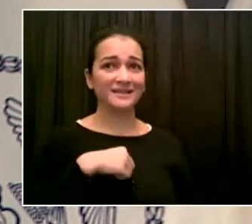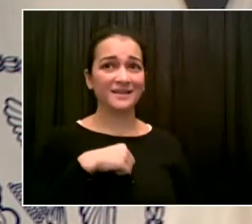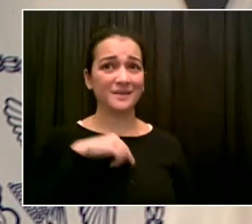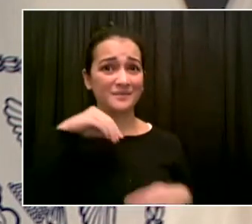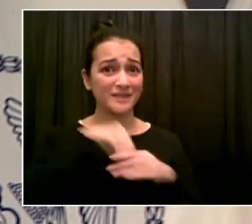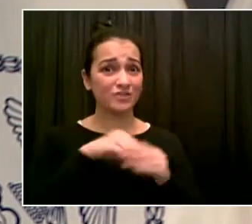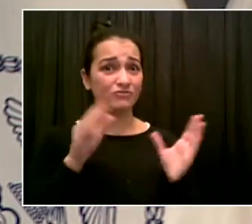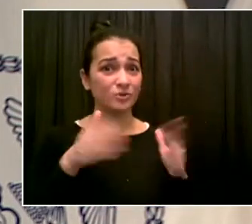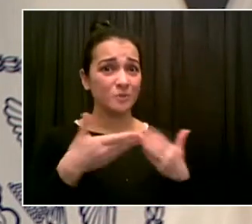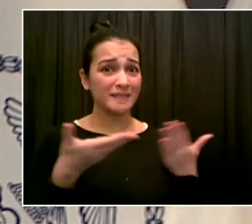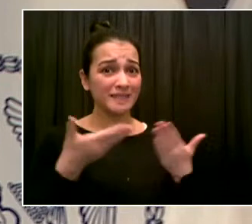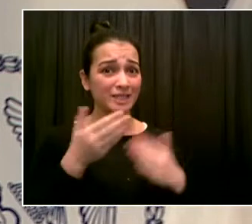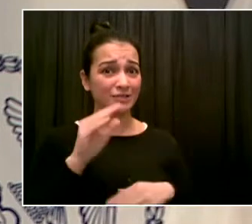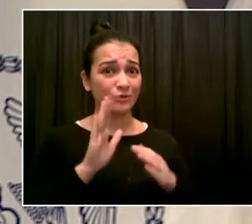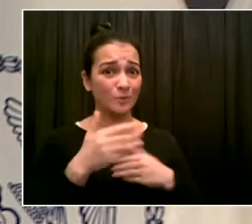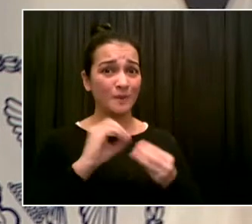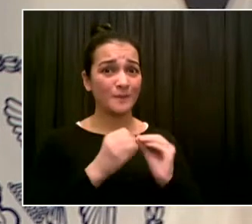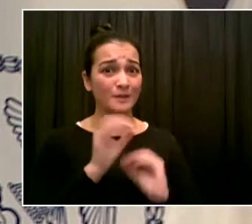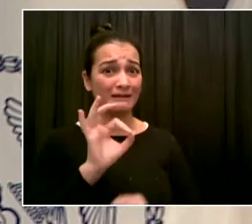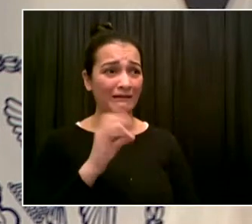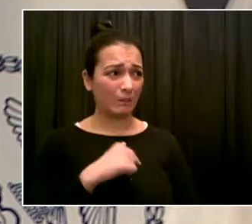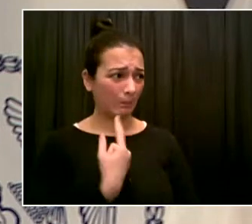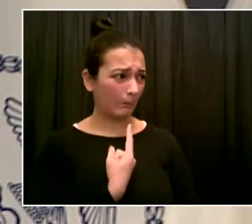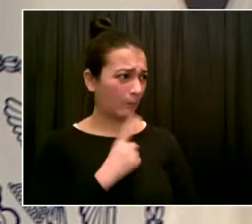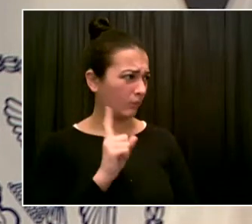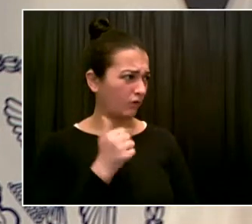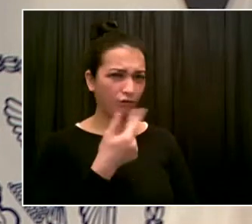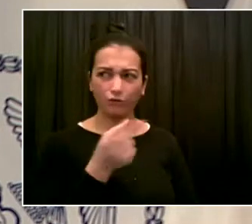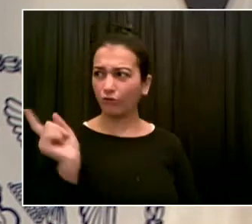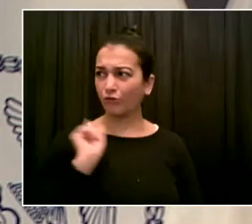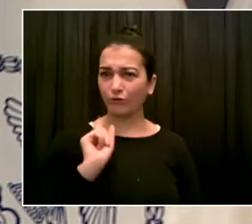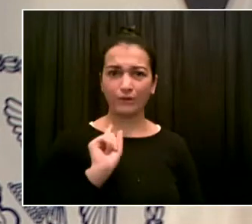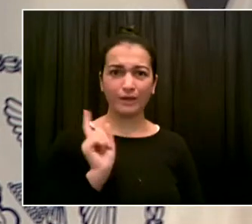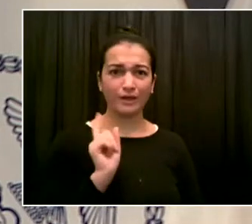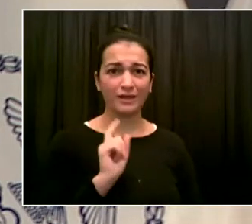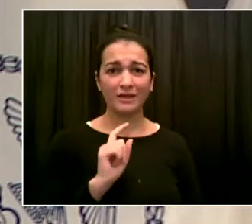TO BE IN THE BLUE ROOM WITH YOU.